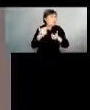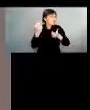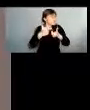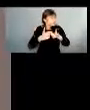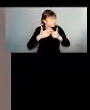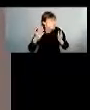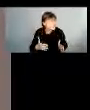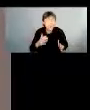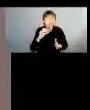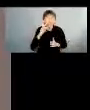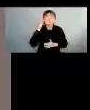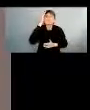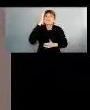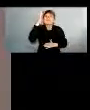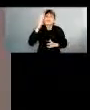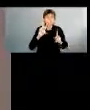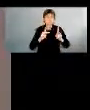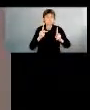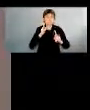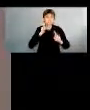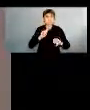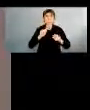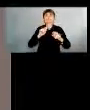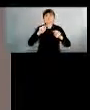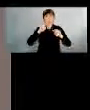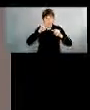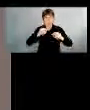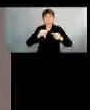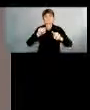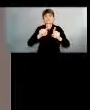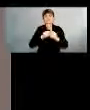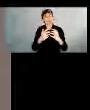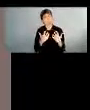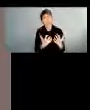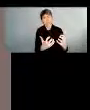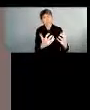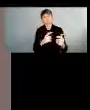audiences. If the project will result in artistic work that might eventually be shared with